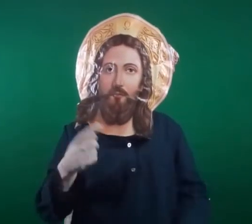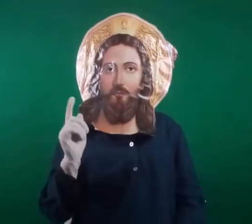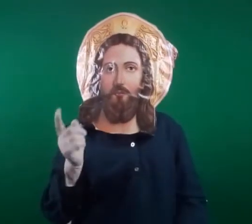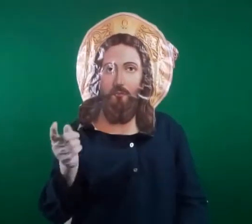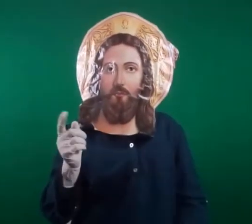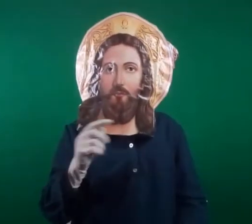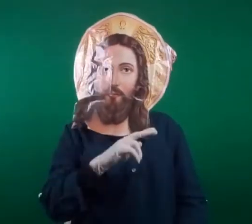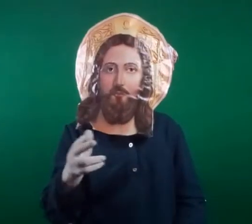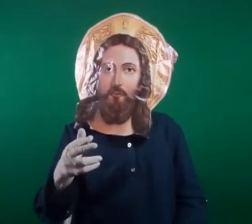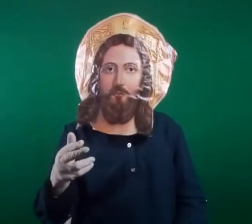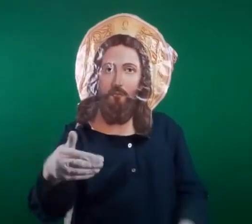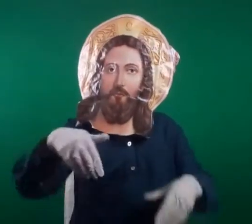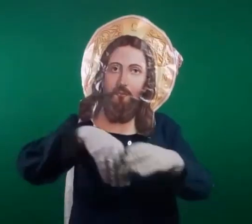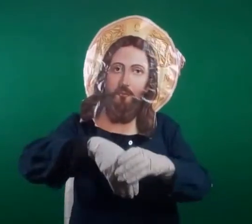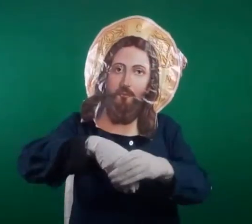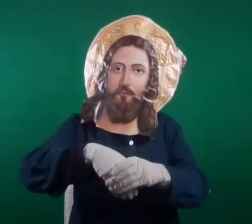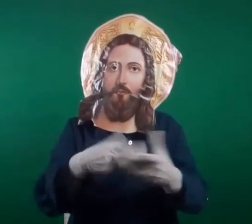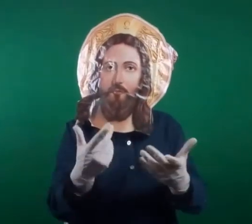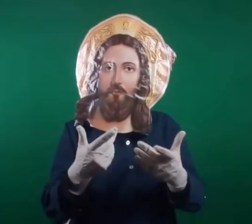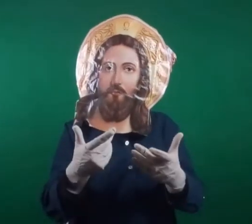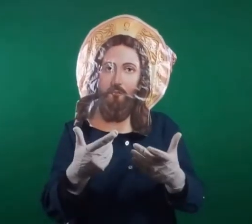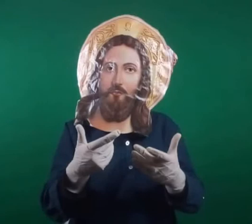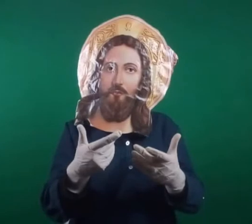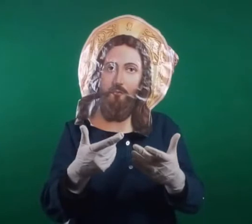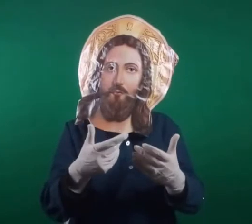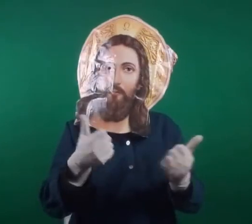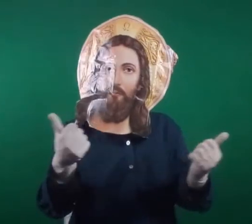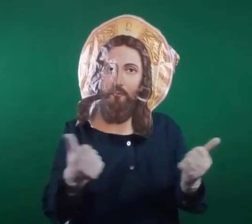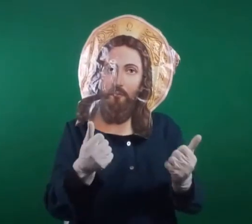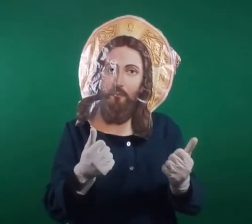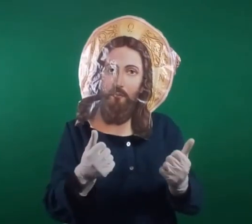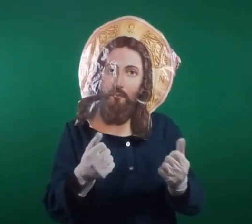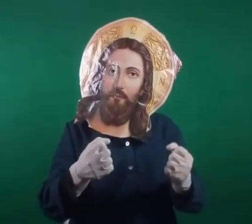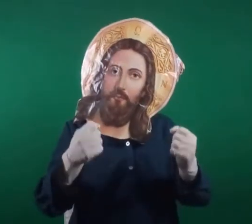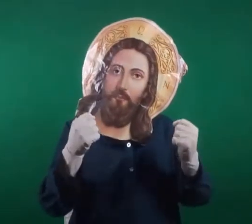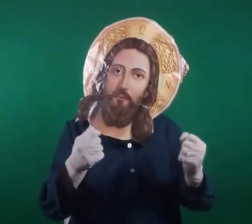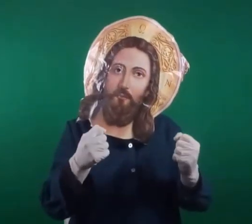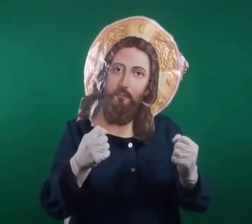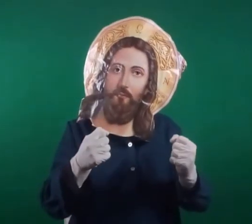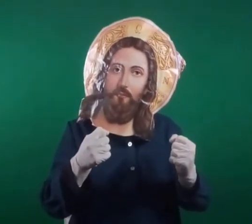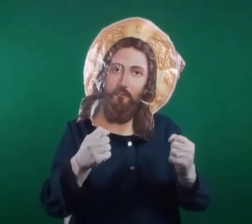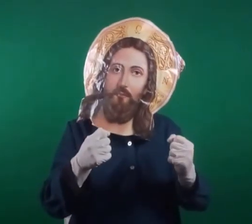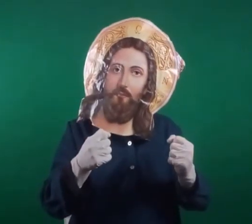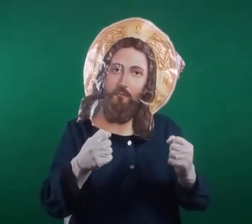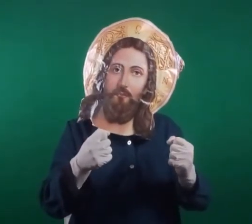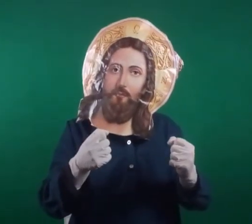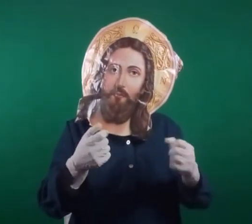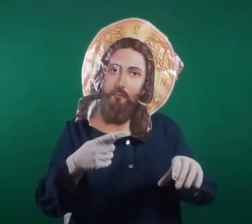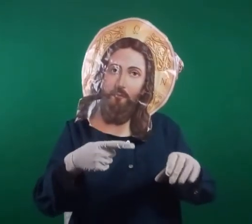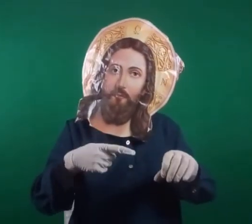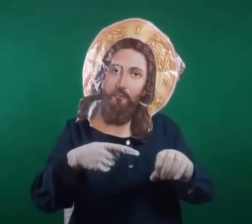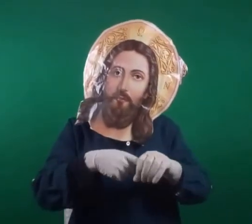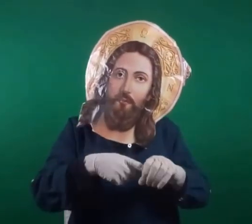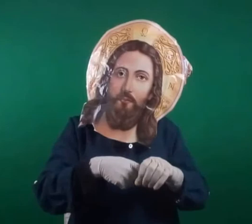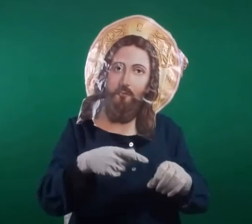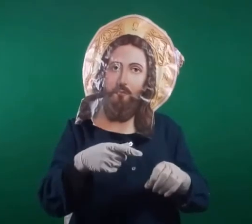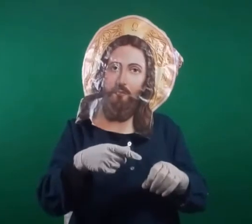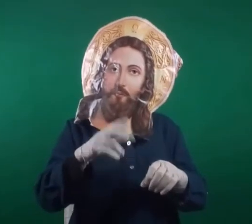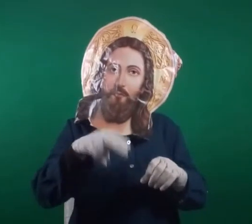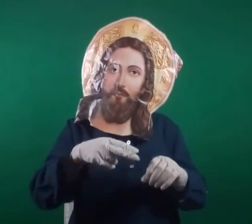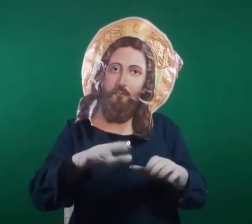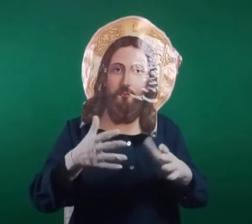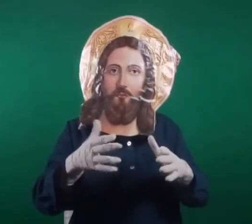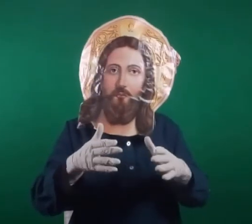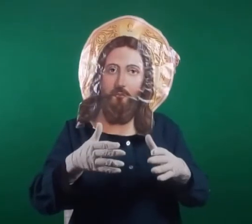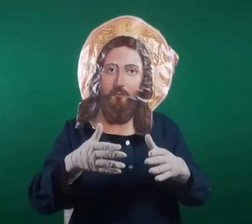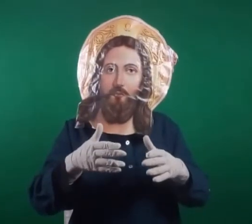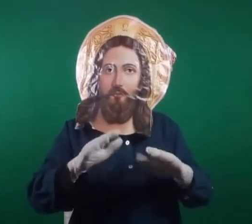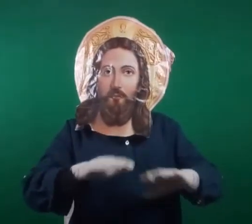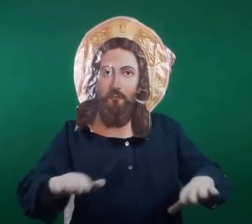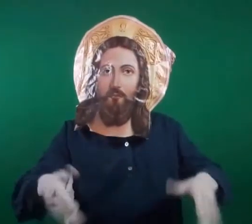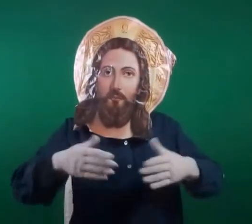I warn you do not engage in any serious sexual activity like intercourse where you can bring a child into the world